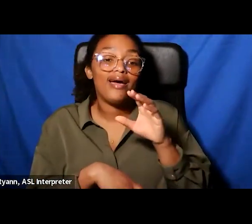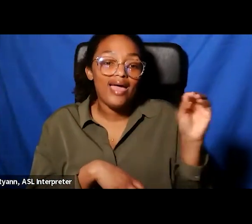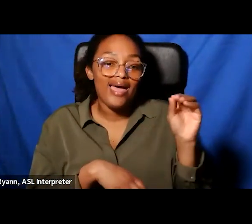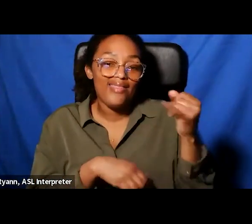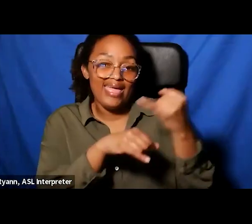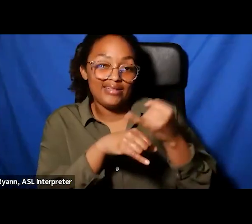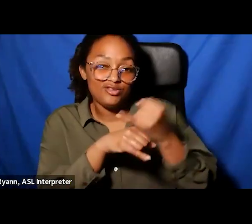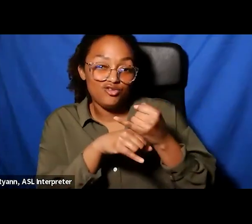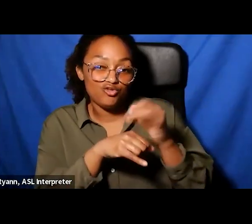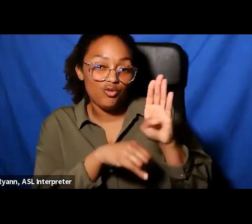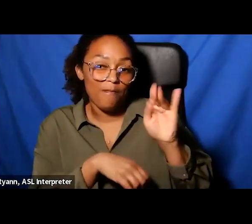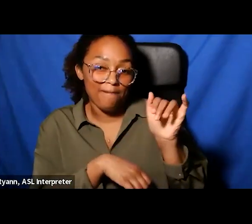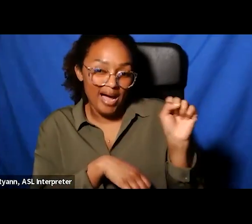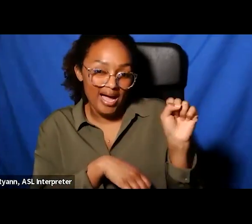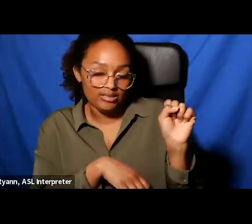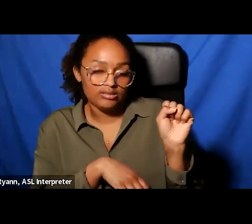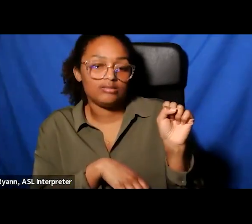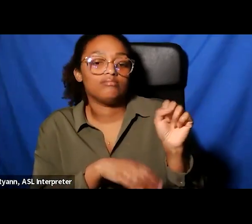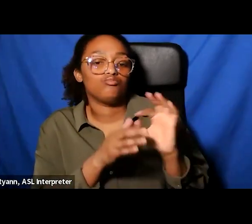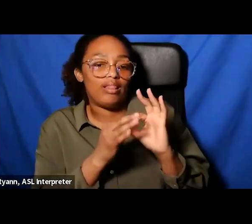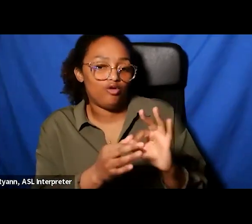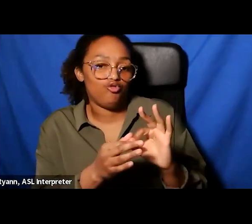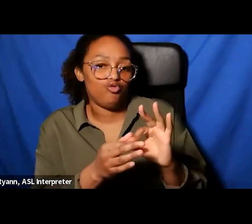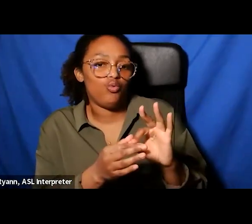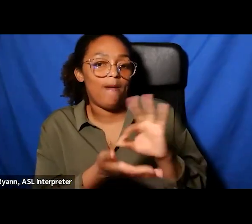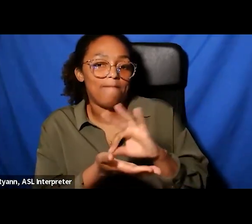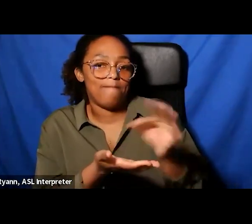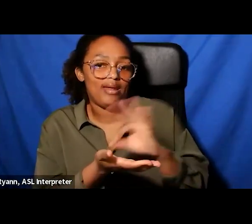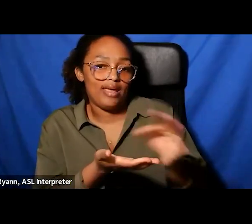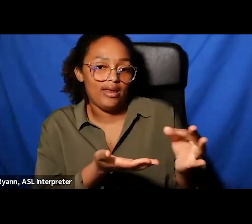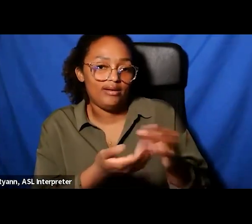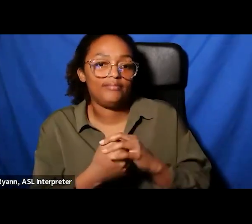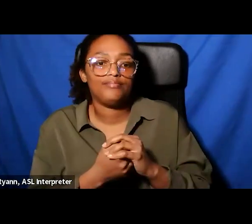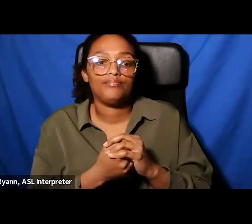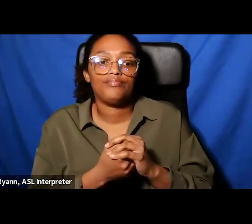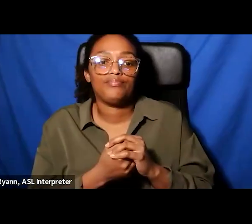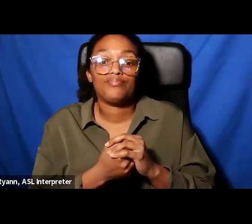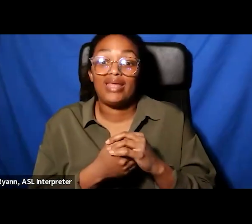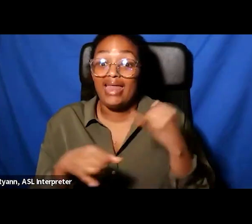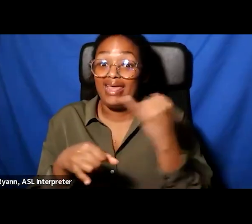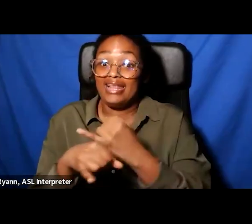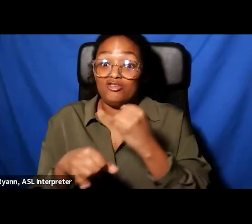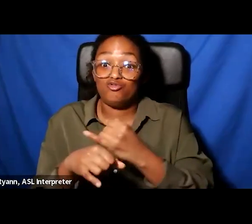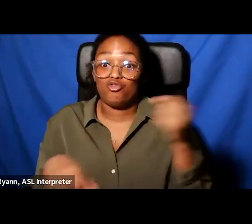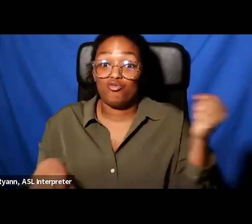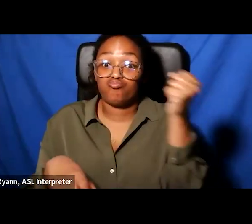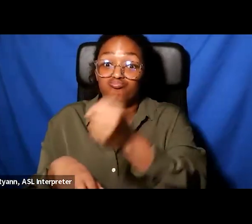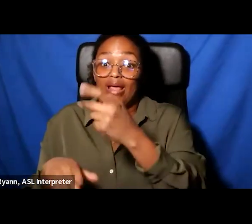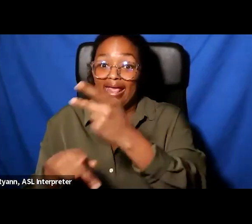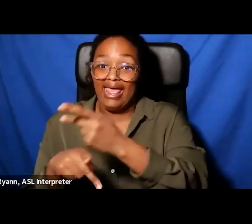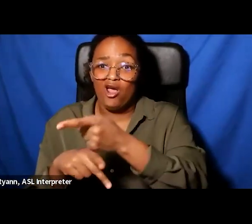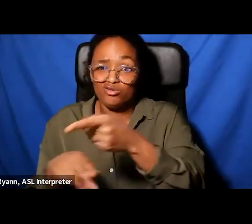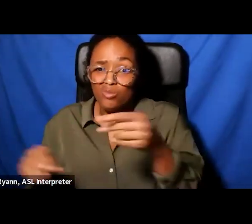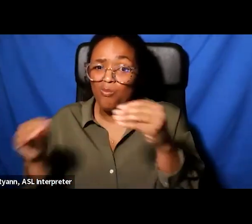Medicaid. Institutional care being more expensive for states than home and community‑based services.